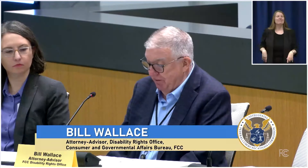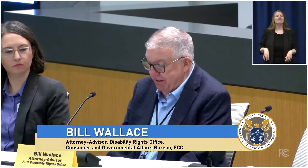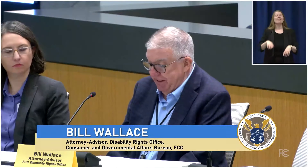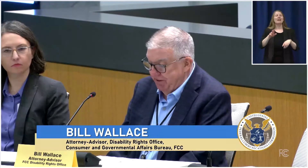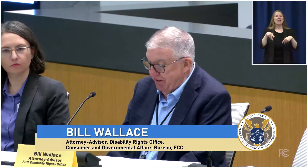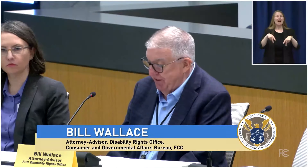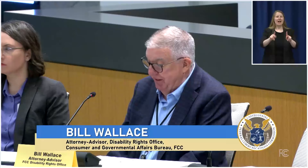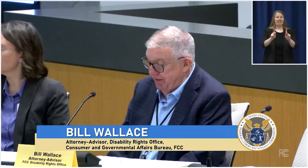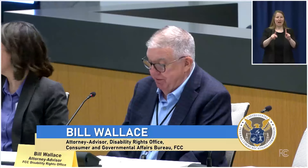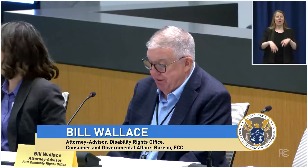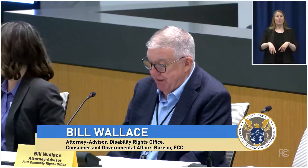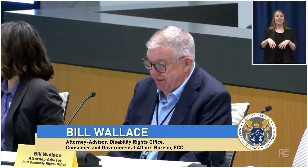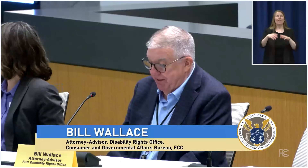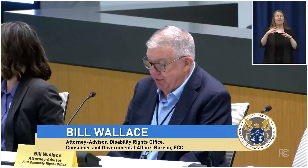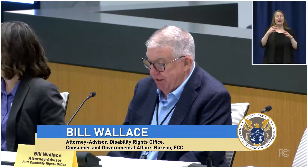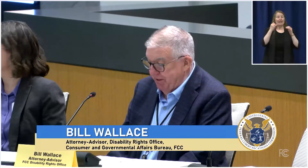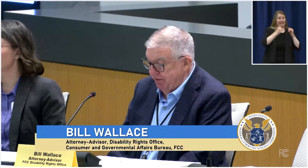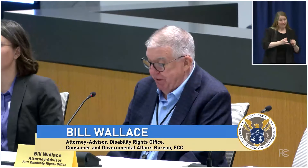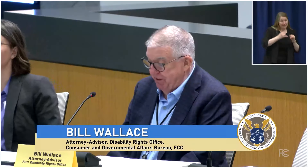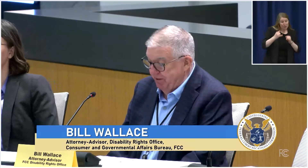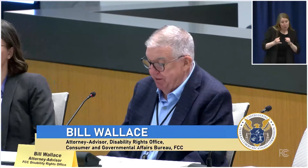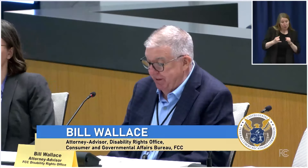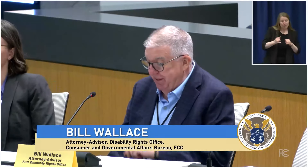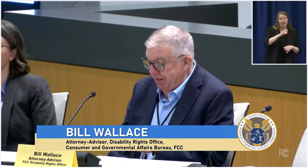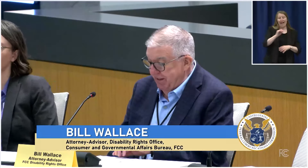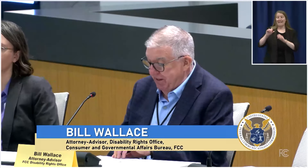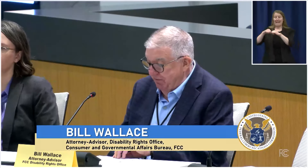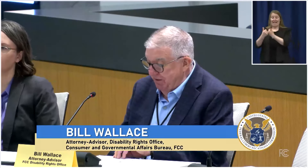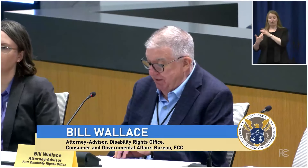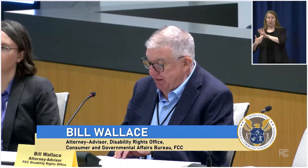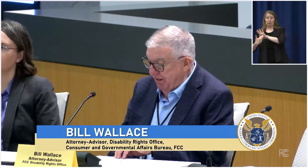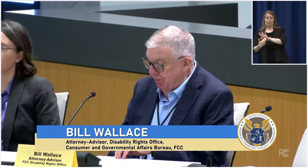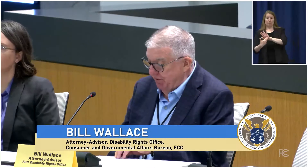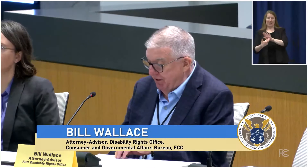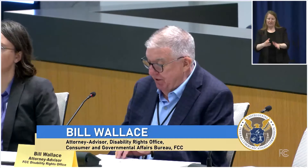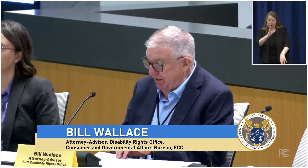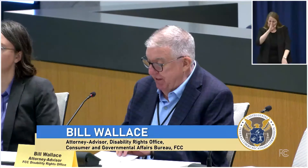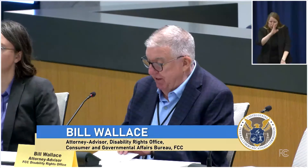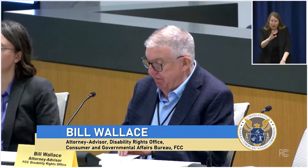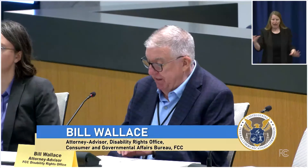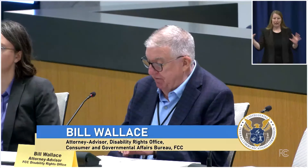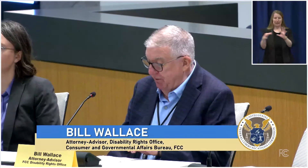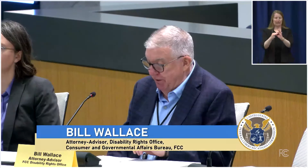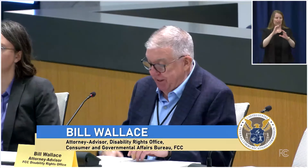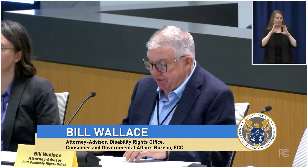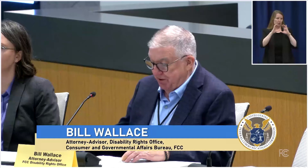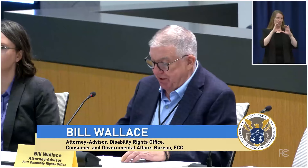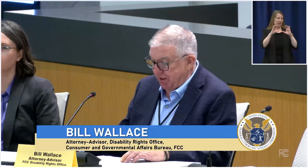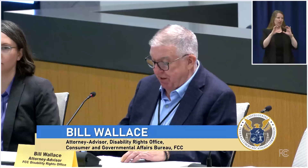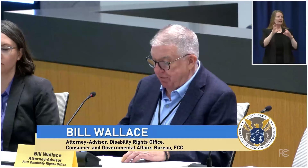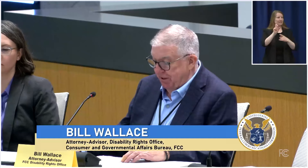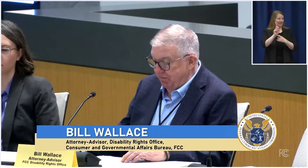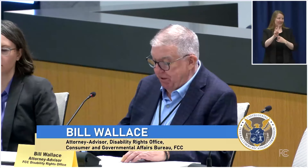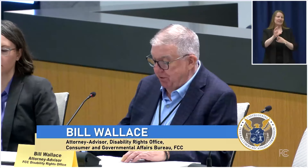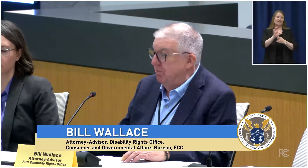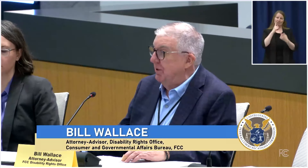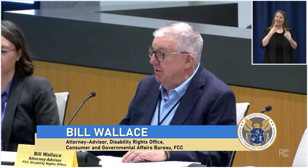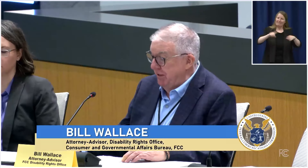DIRECT VIDEO CALLING IS AN INTERNET-BASED AUDIO COMMUNICATION SERVICE THAT ALLOWS CONVERSATIONS TO OCCUR BETWEEN TWO PARTIES